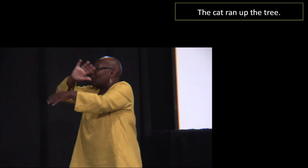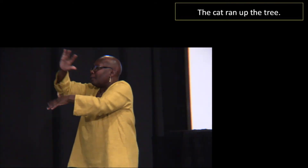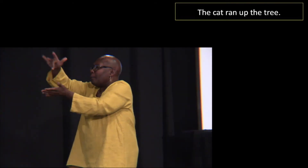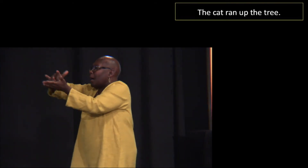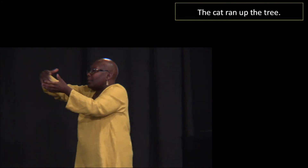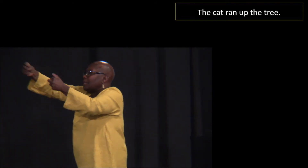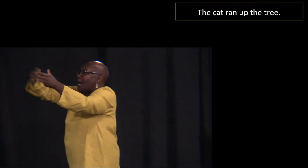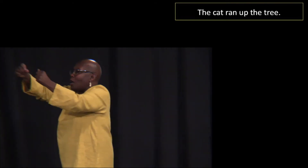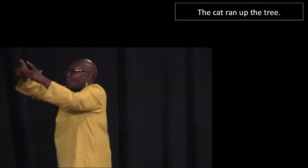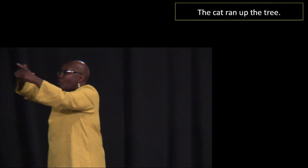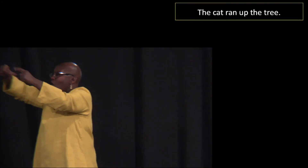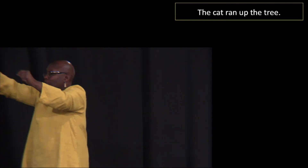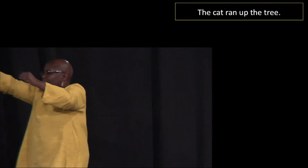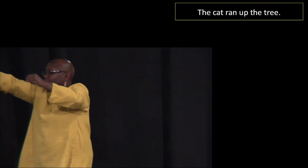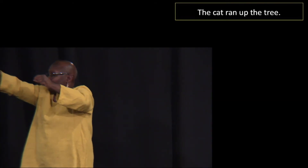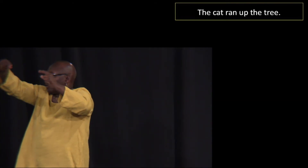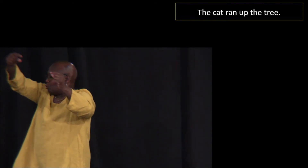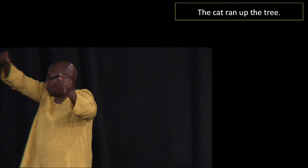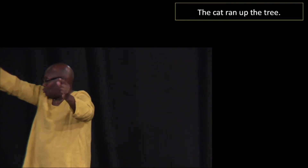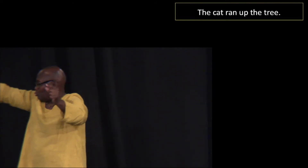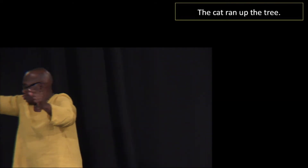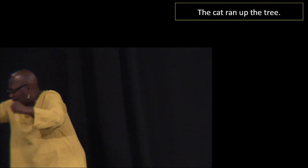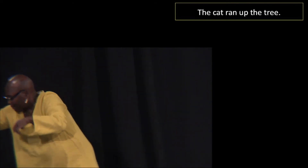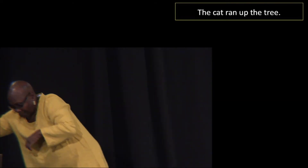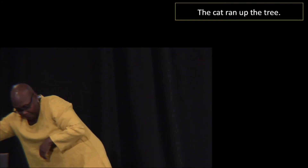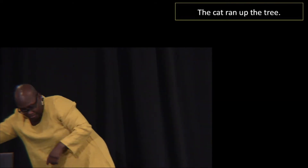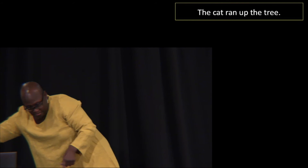I have an activity for you. There are blank sheets of paper in the middle of your tables.